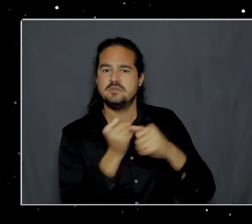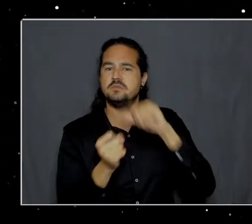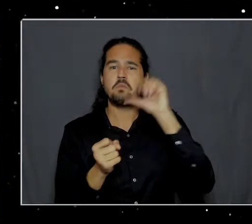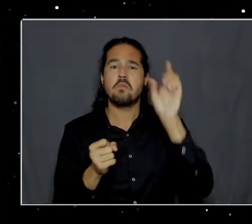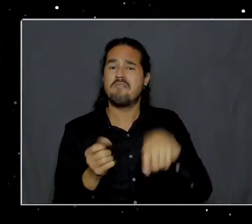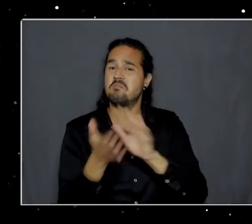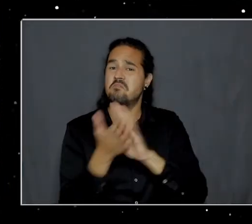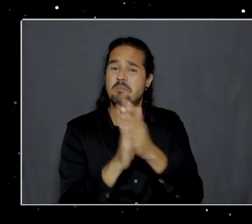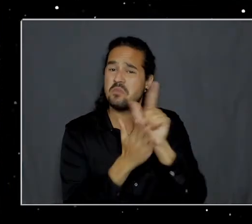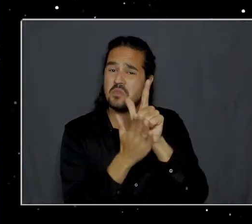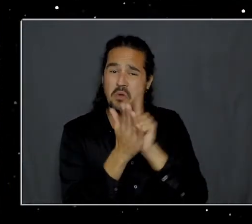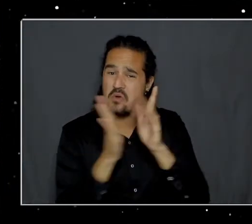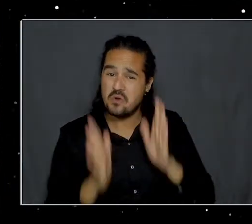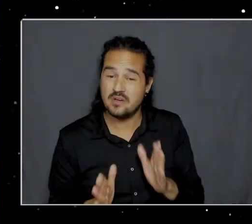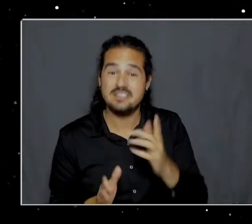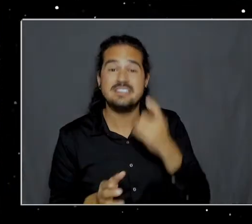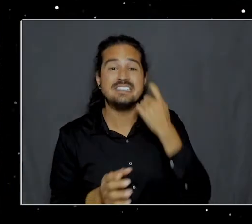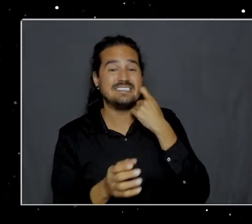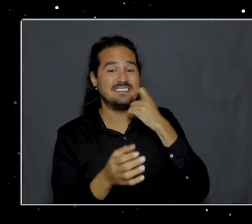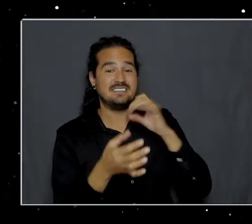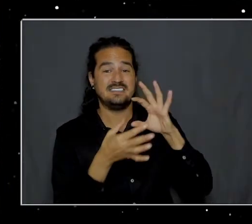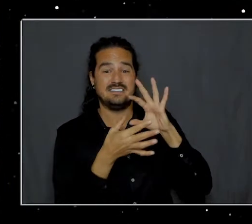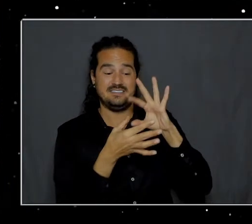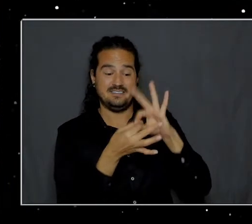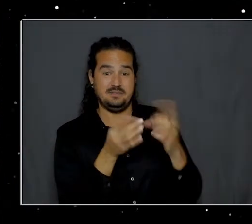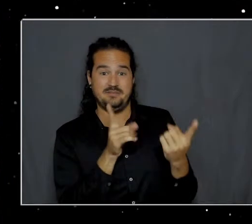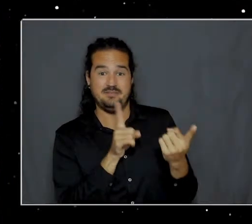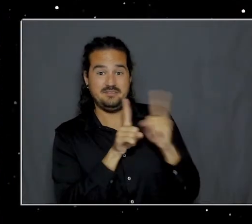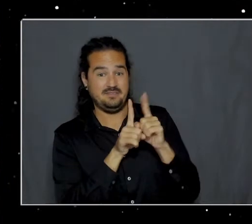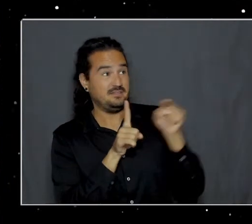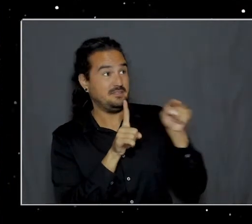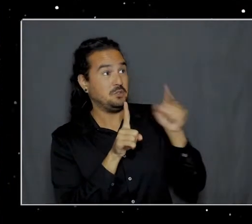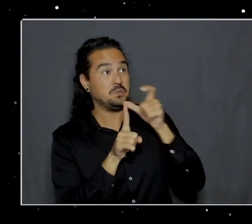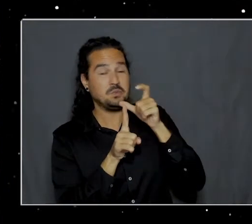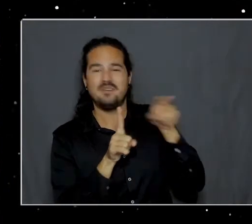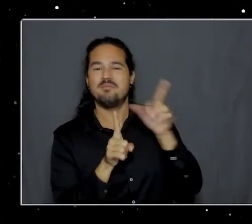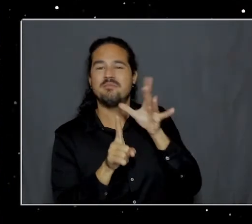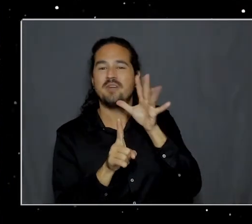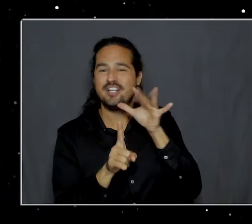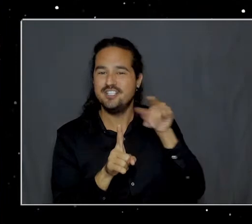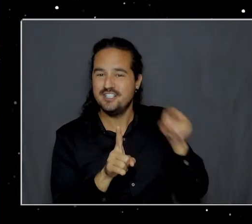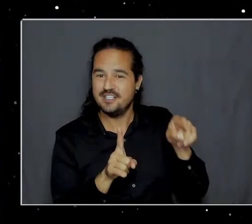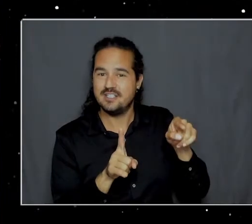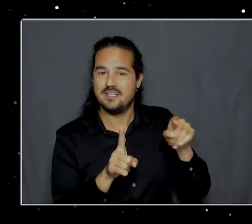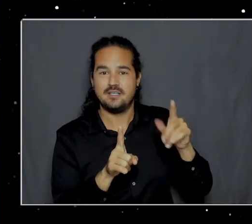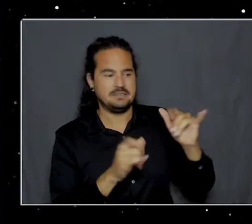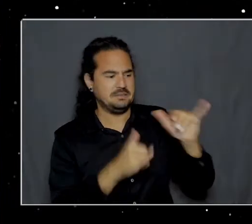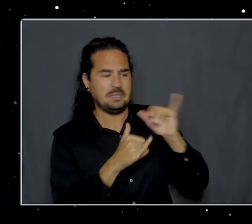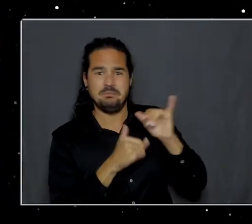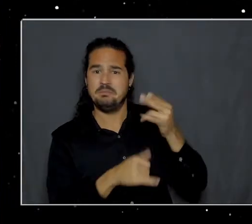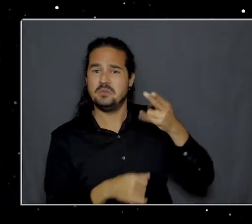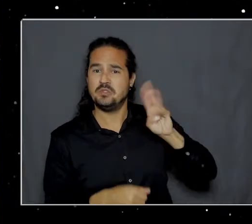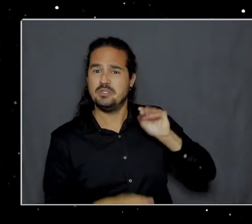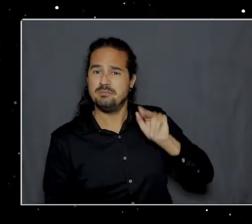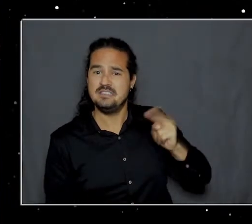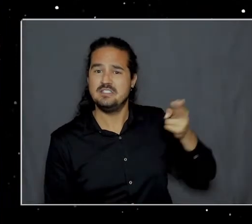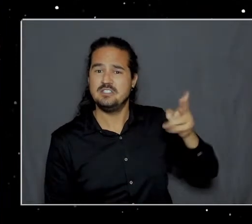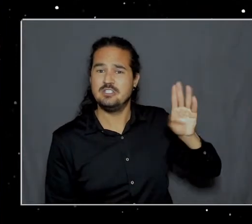WE WOULD NOT SURVIVE WITHOUT EACH OTHER. YOU DON'T HAVE TO BE A LAWYER. THE PERSON YOU'RE BORN WITH, YOUR MOTHER, MAYBE SHE'S A